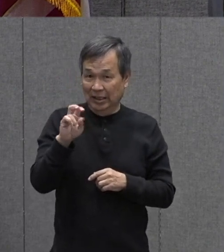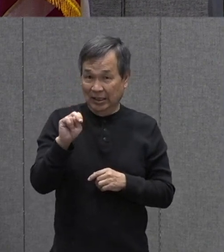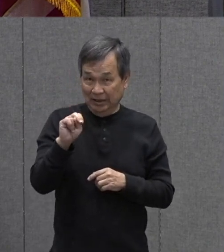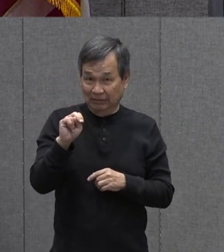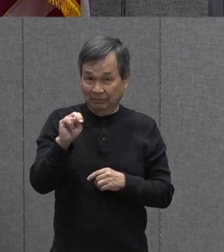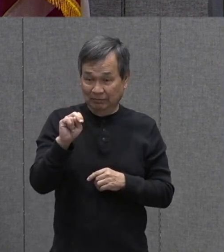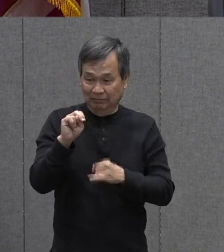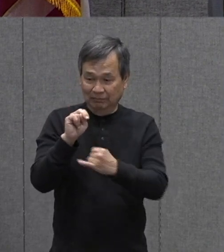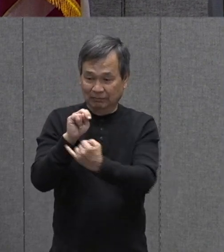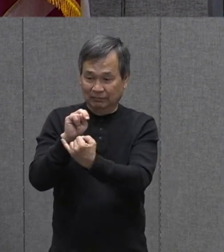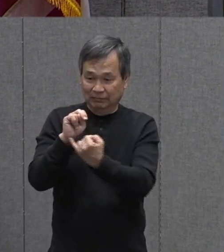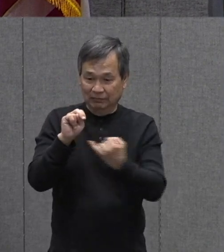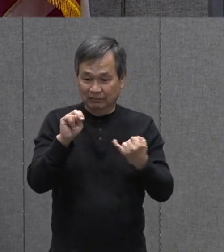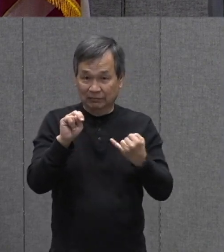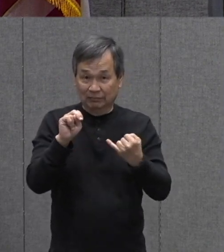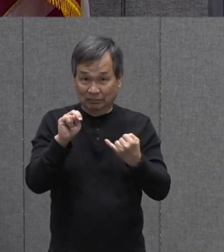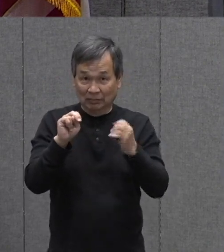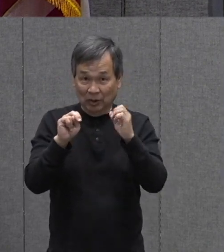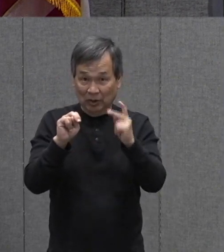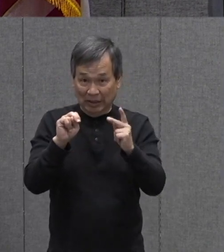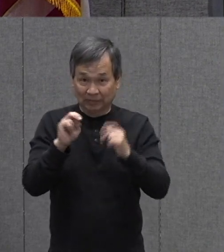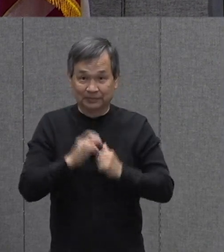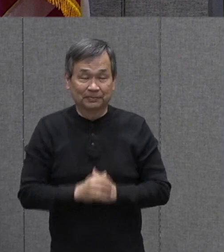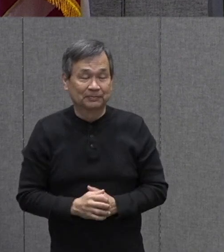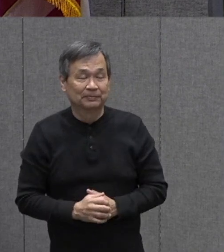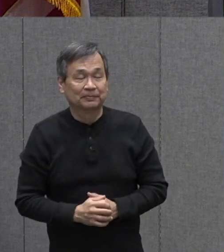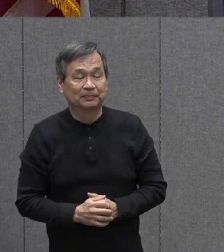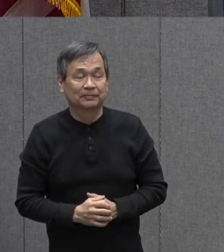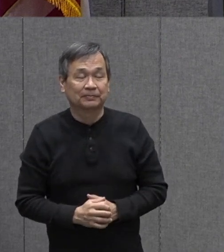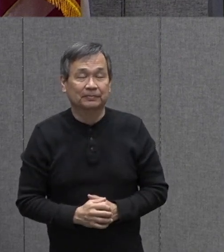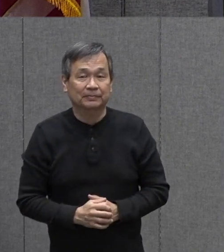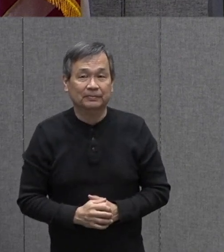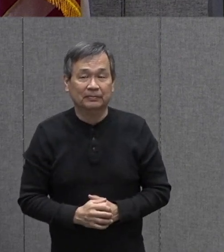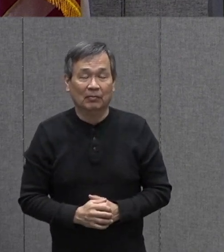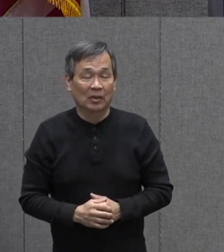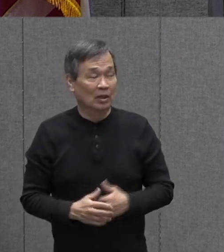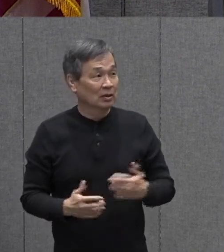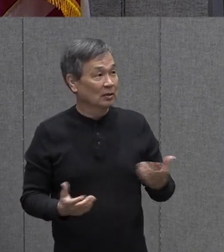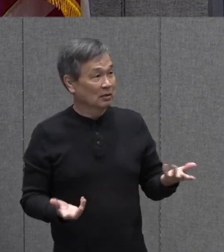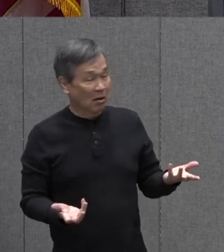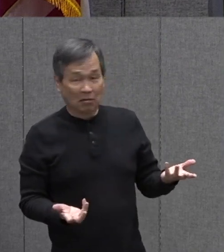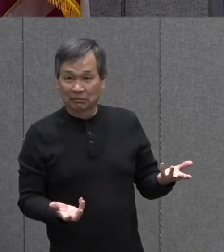I like all of them, I'm gonna add s, oceans. All right friends, I added three things